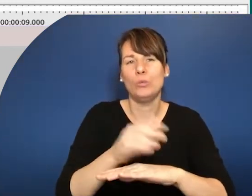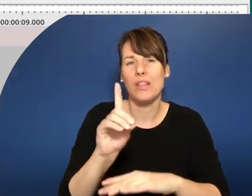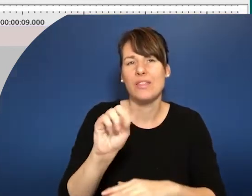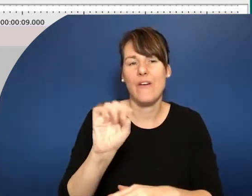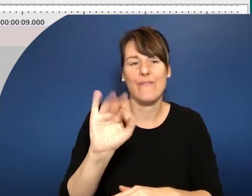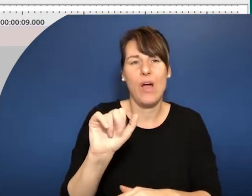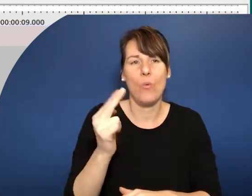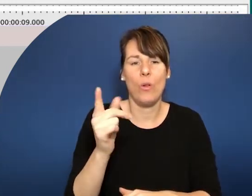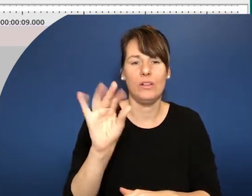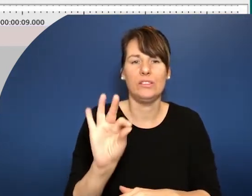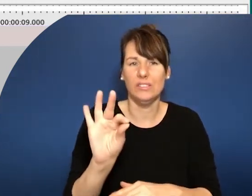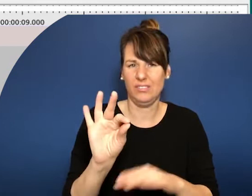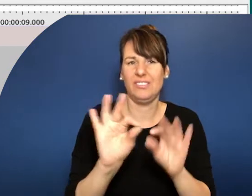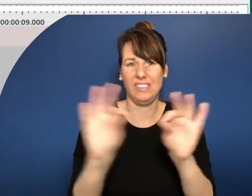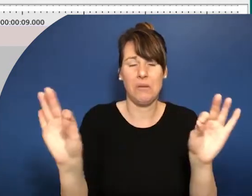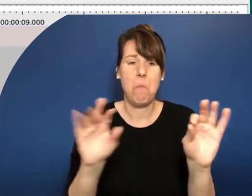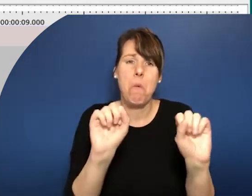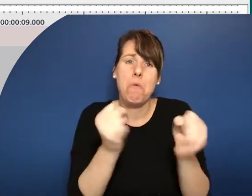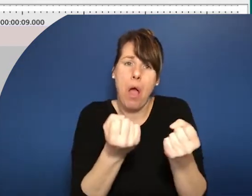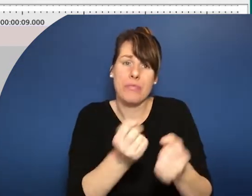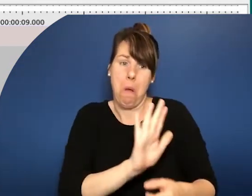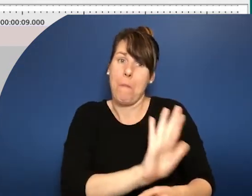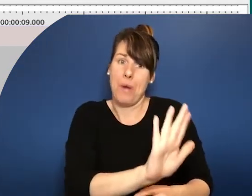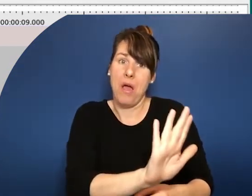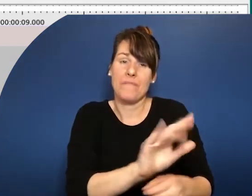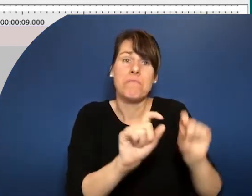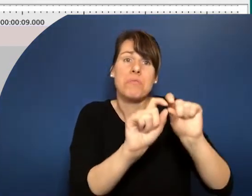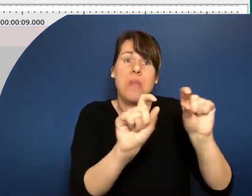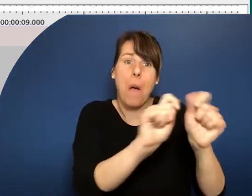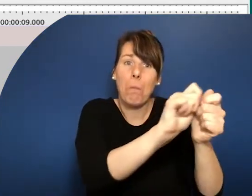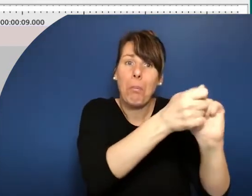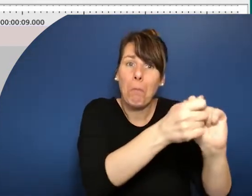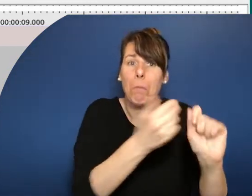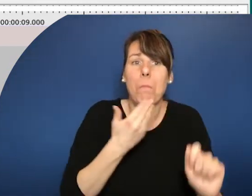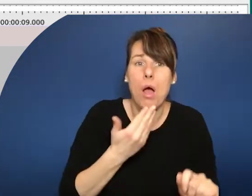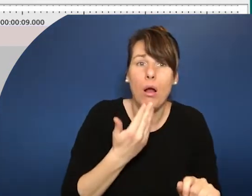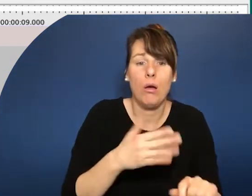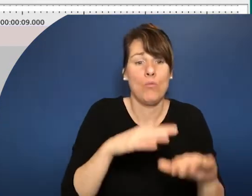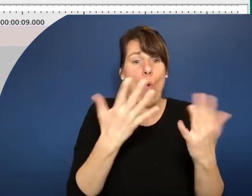Again, what do I do is usually to start deleting is default tier. You may want to keep it.